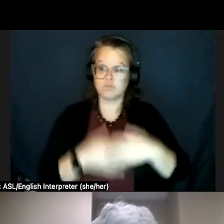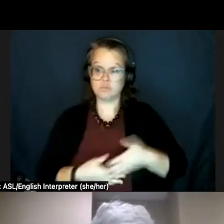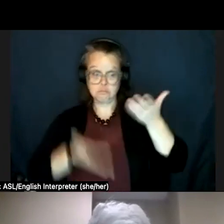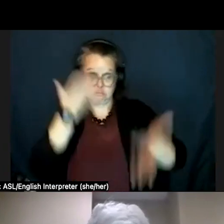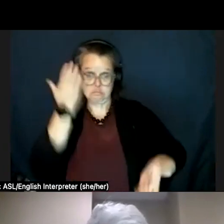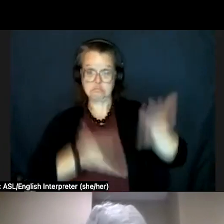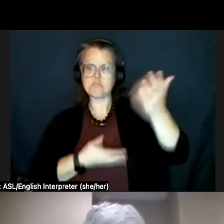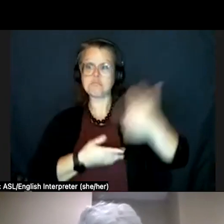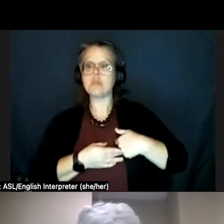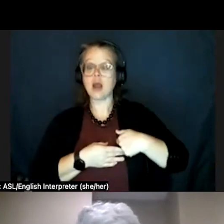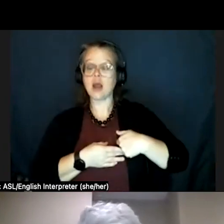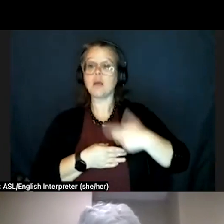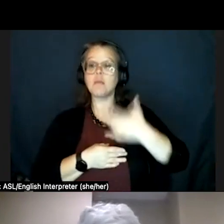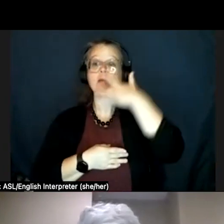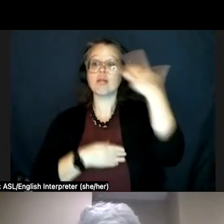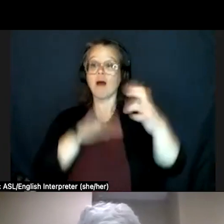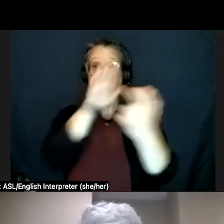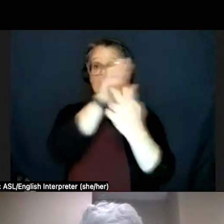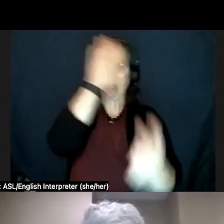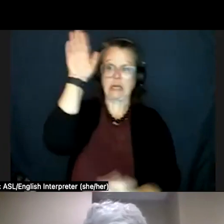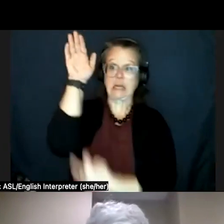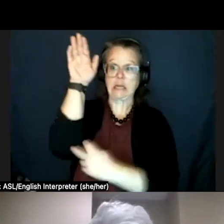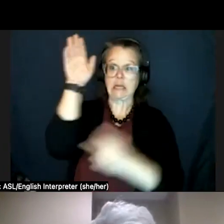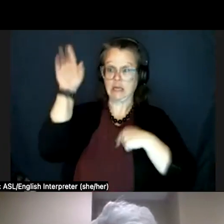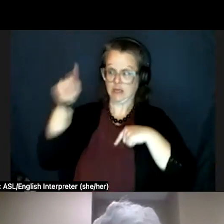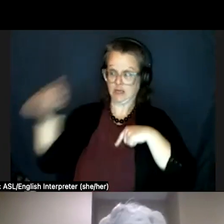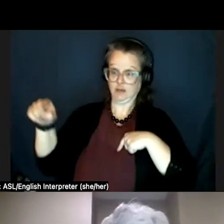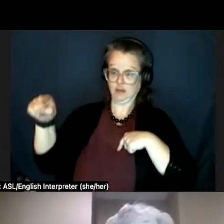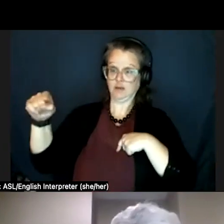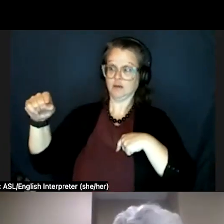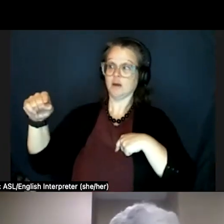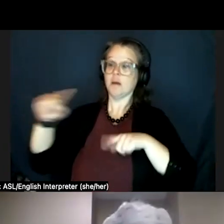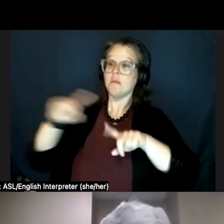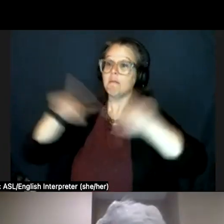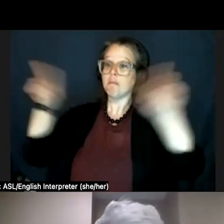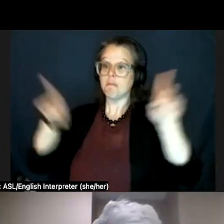ferry service, that ferry service takes longer than road, but the road was less expensive than